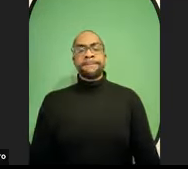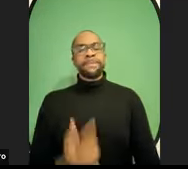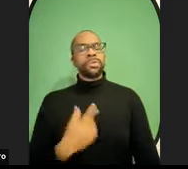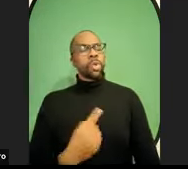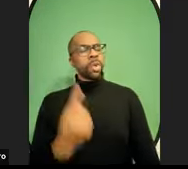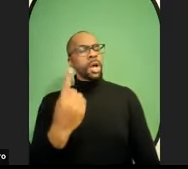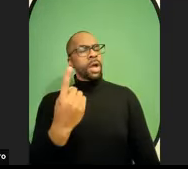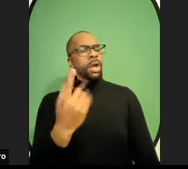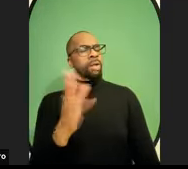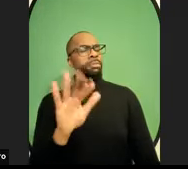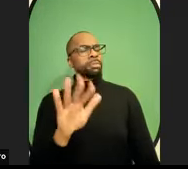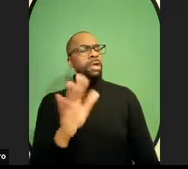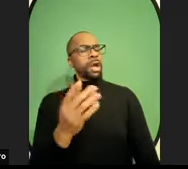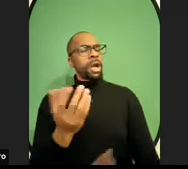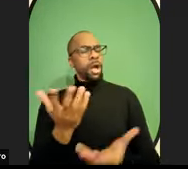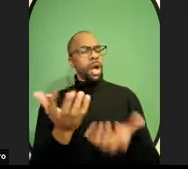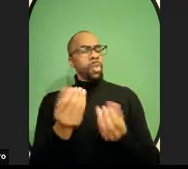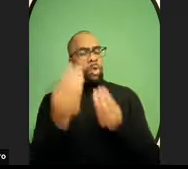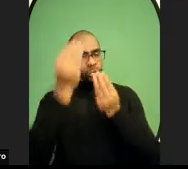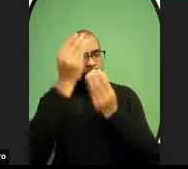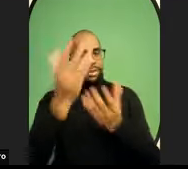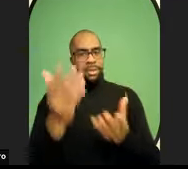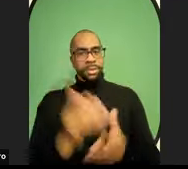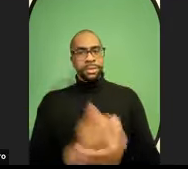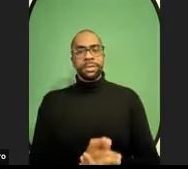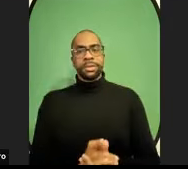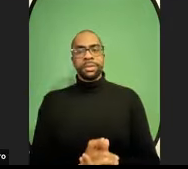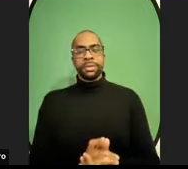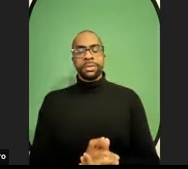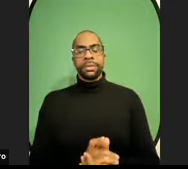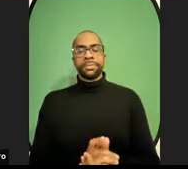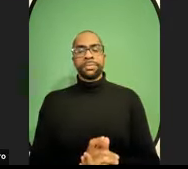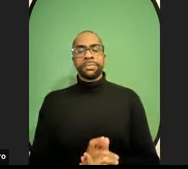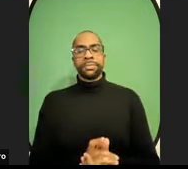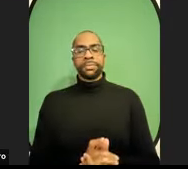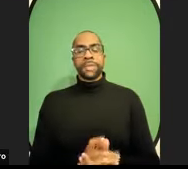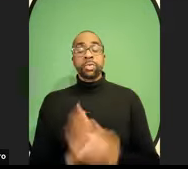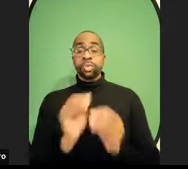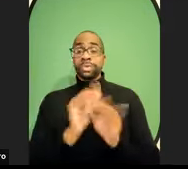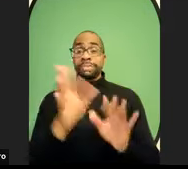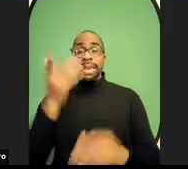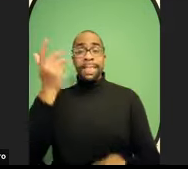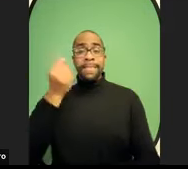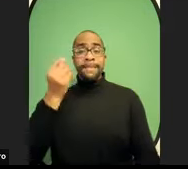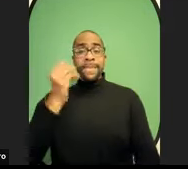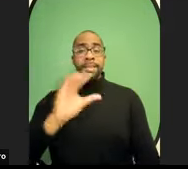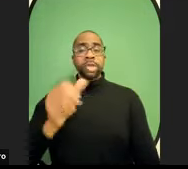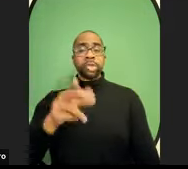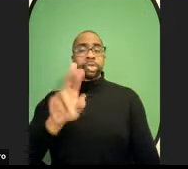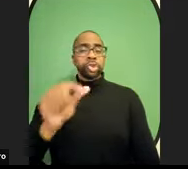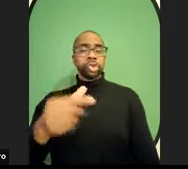much clarification. I did want to mention one that we haven't talked about before we go and that's dispelling before we go and that's